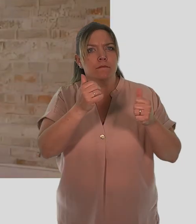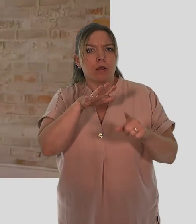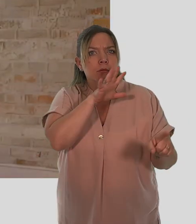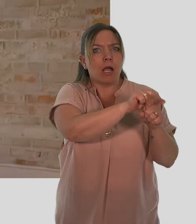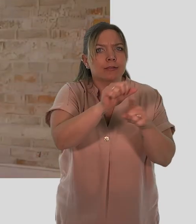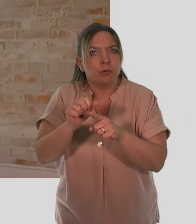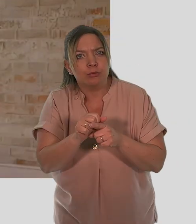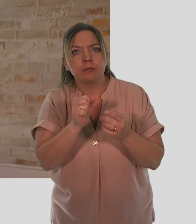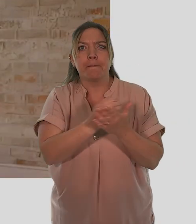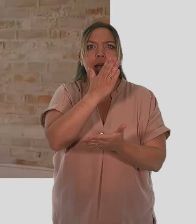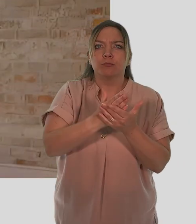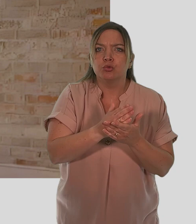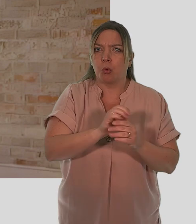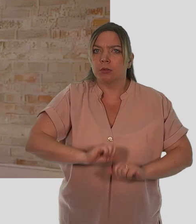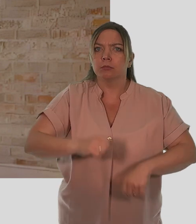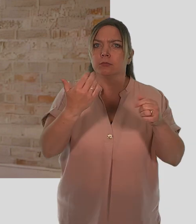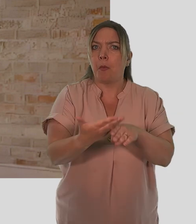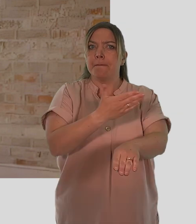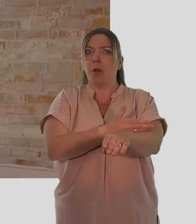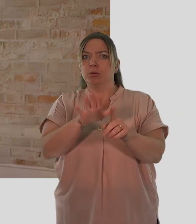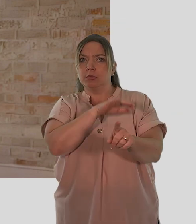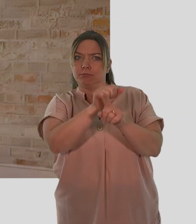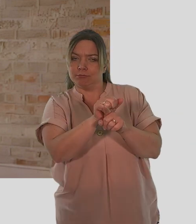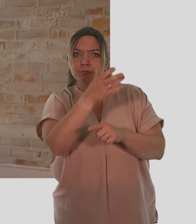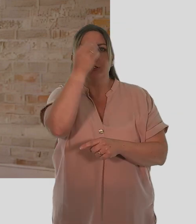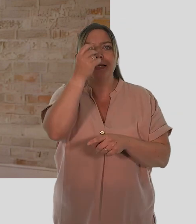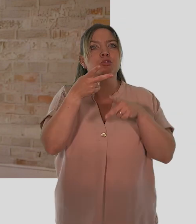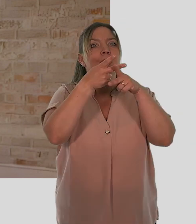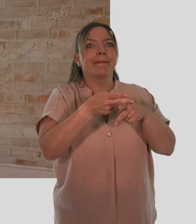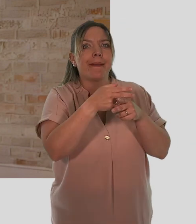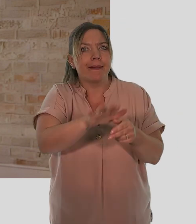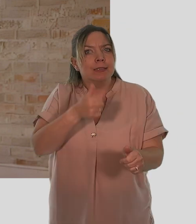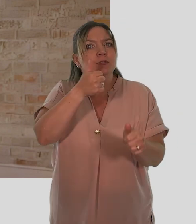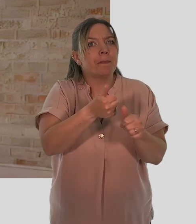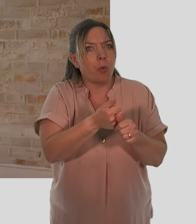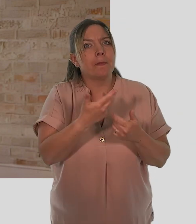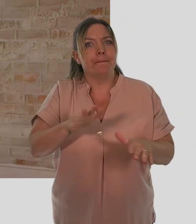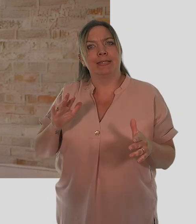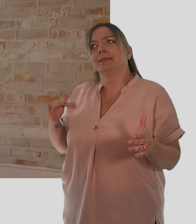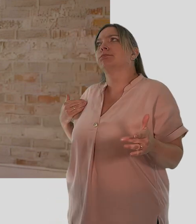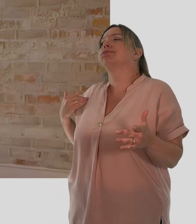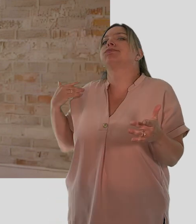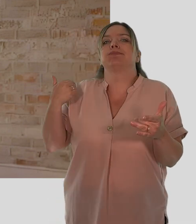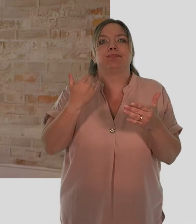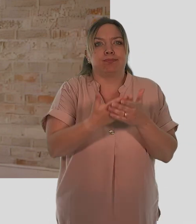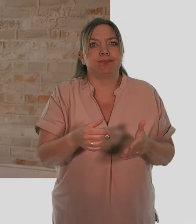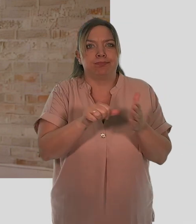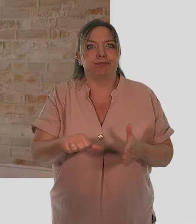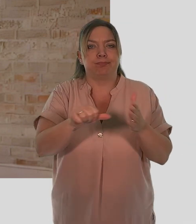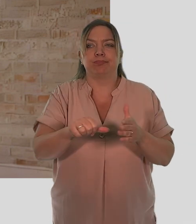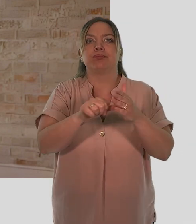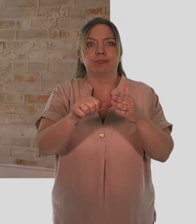is likely to become a pressing issue in countries with a rising dementia prevalence rate